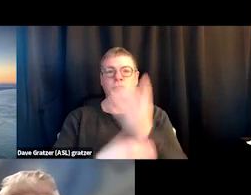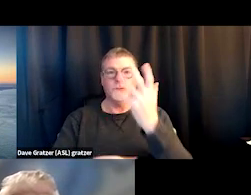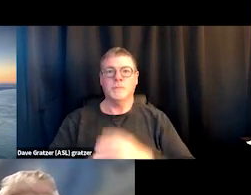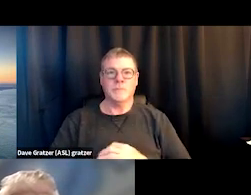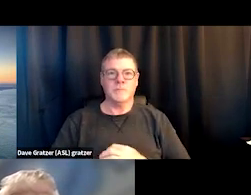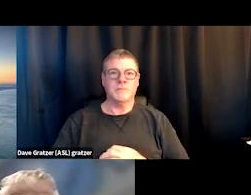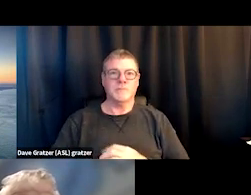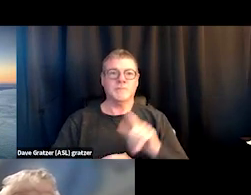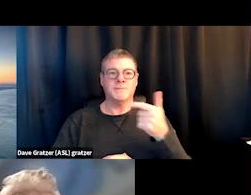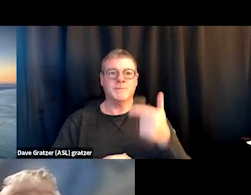Next slide.